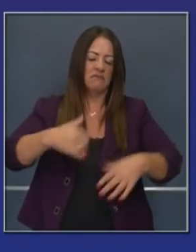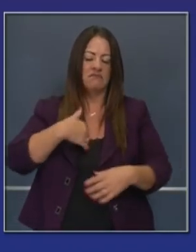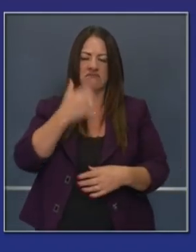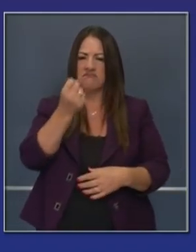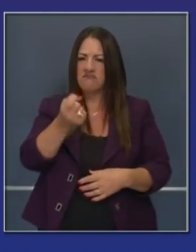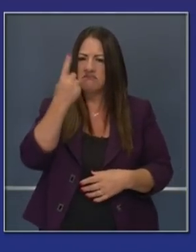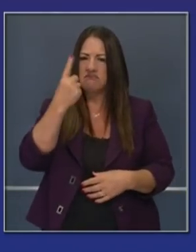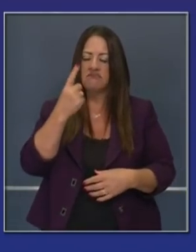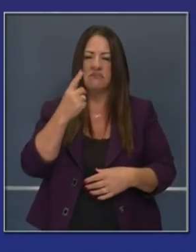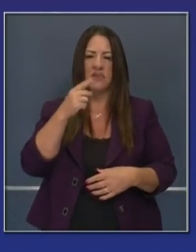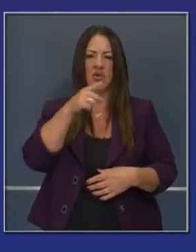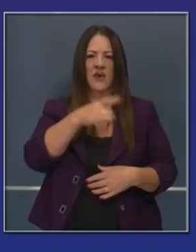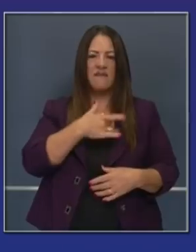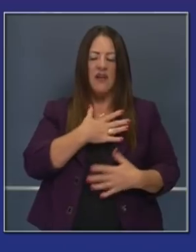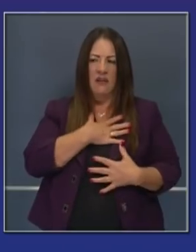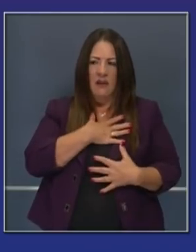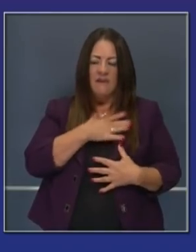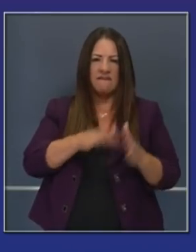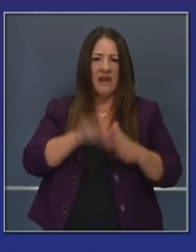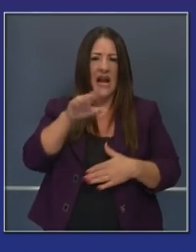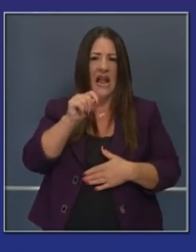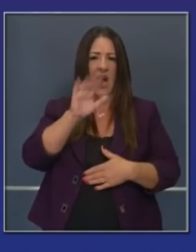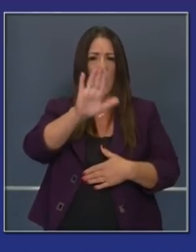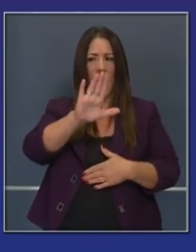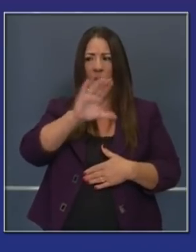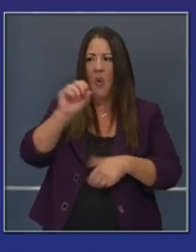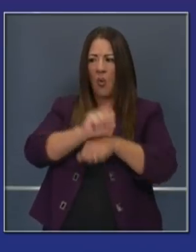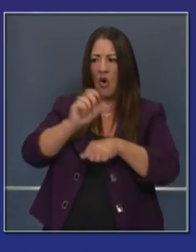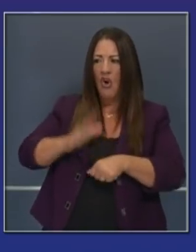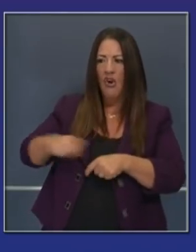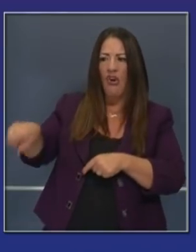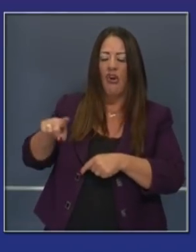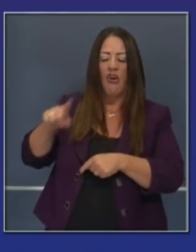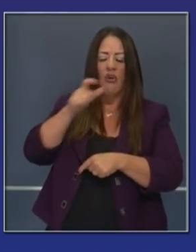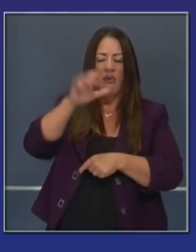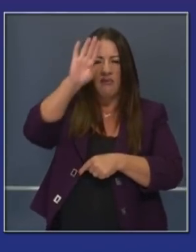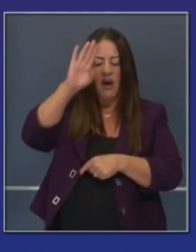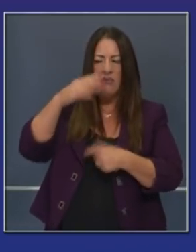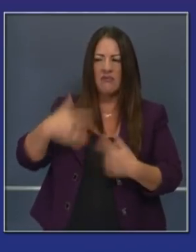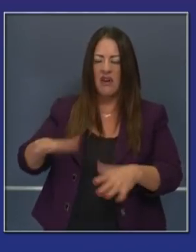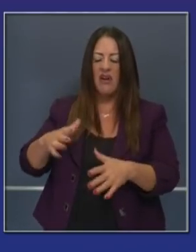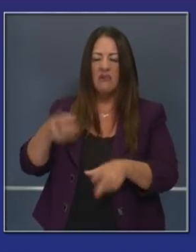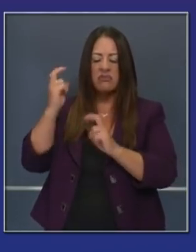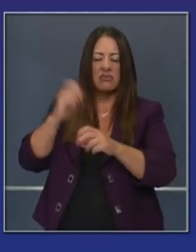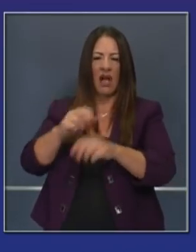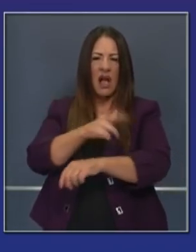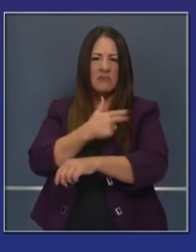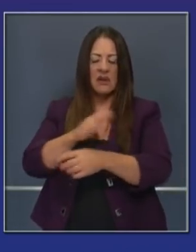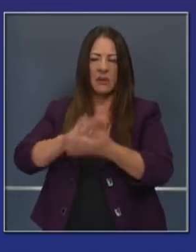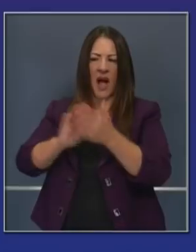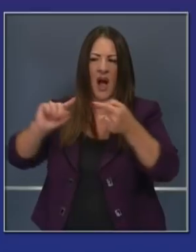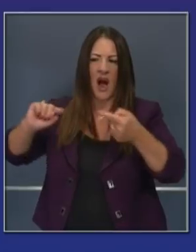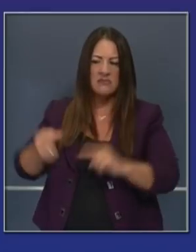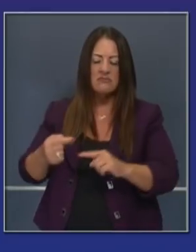TO ALL OF OUR FIREFIGHTERS UP AND DOWN THE STATE. I KNOW HOW IMPACTFUL IT IS WHEN